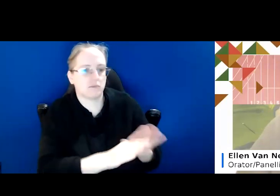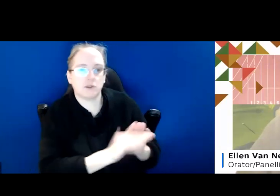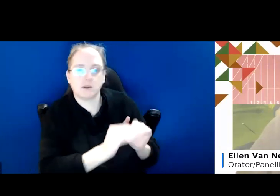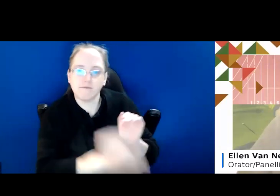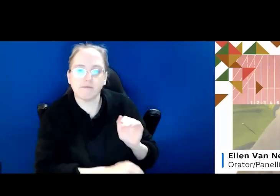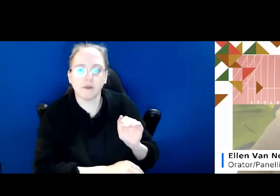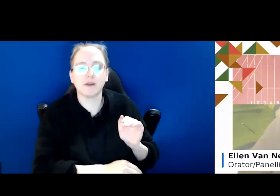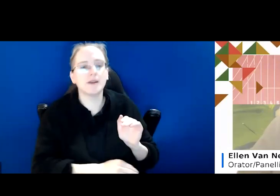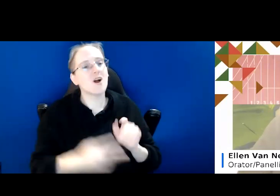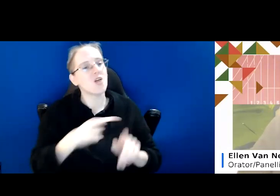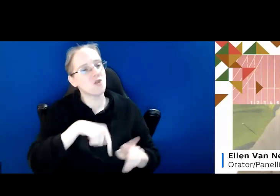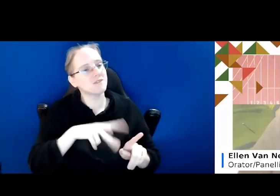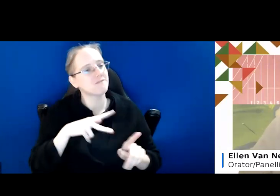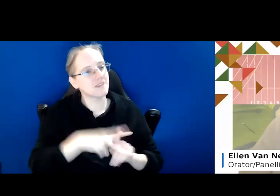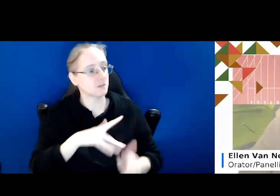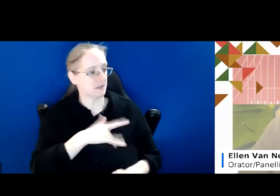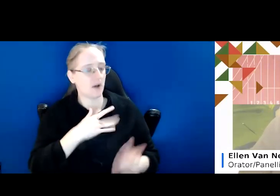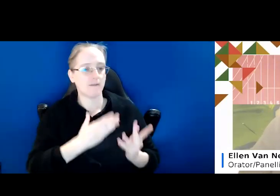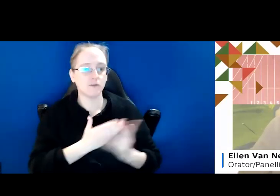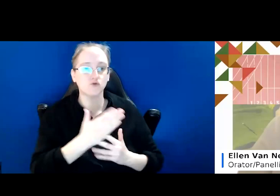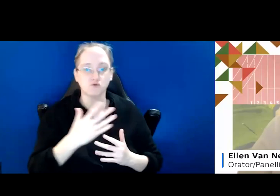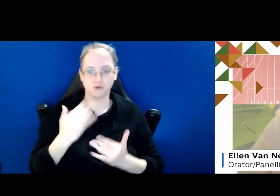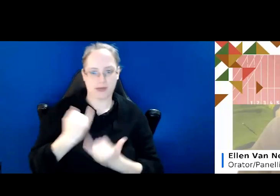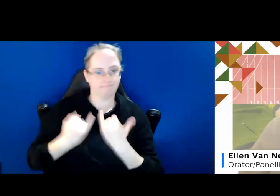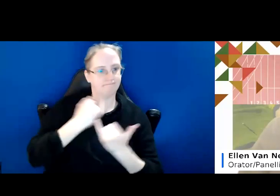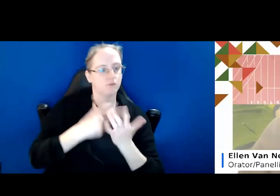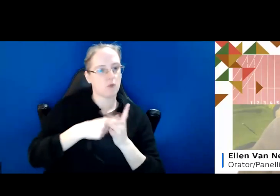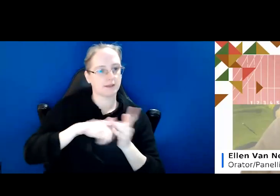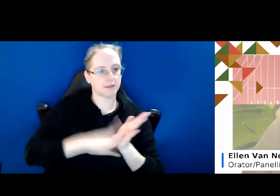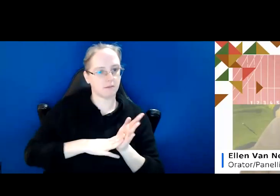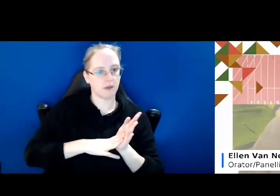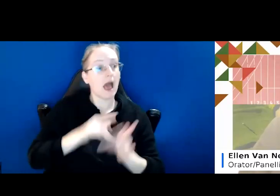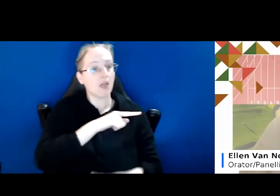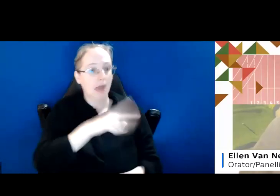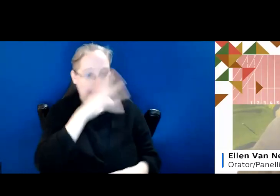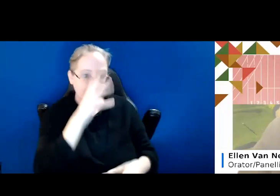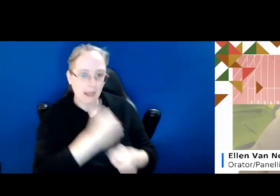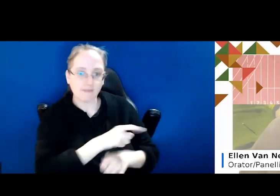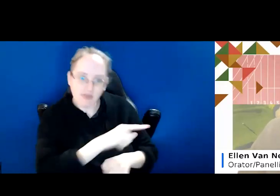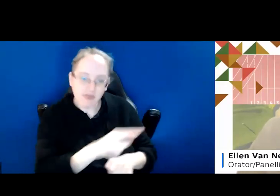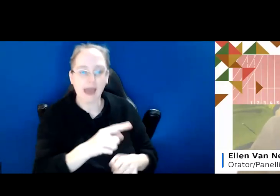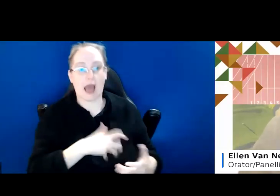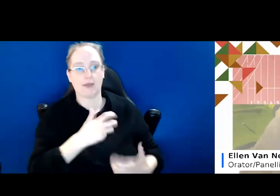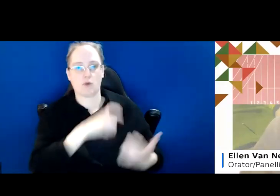are often themselves seen as the aggressors and told they're angry or overreacting